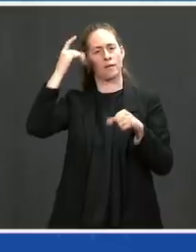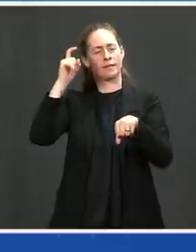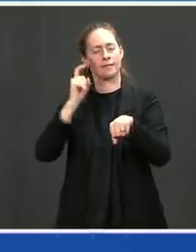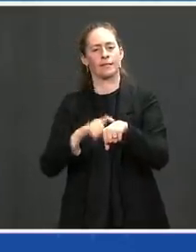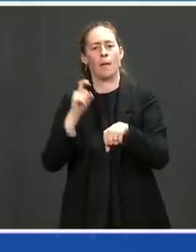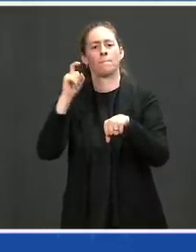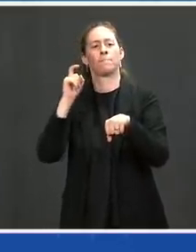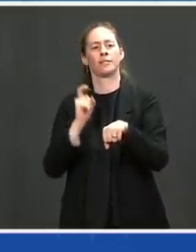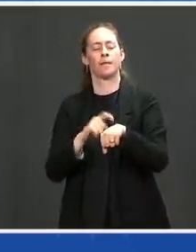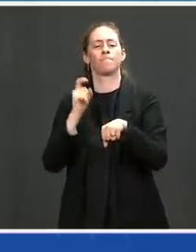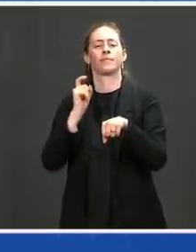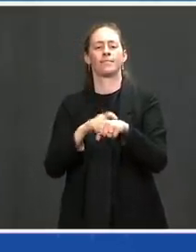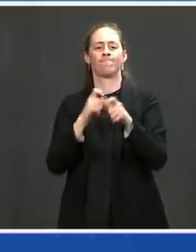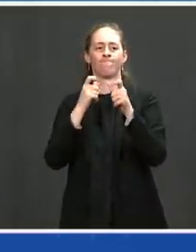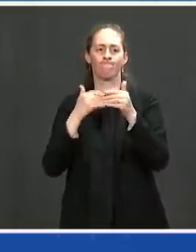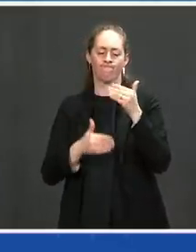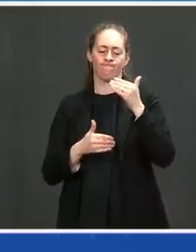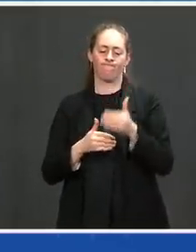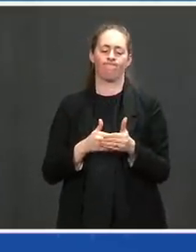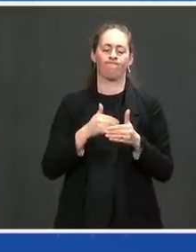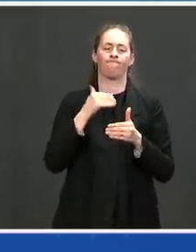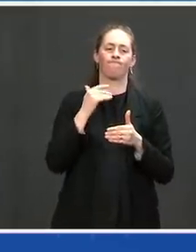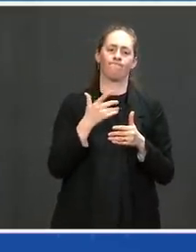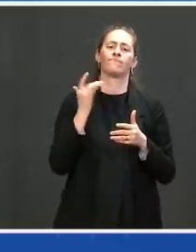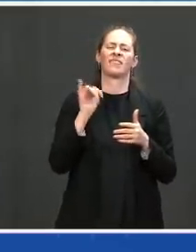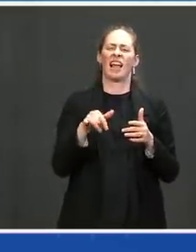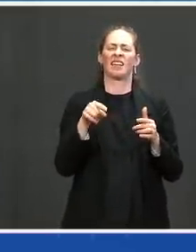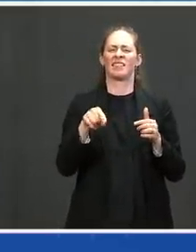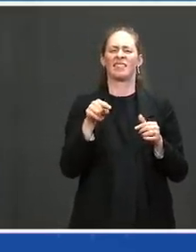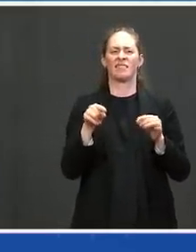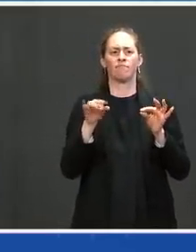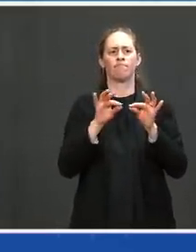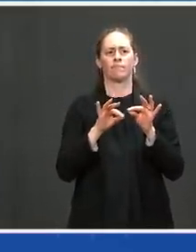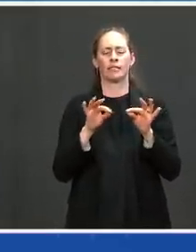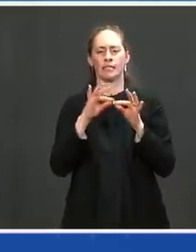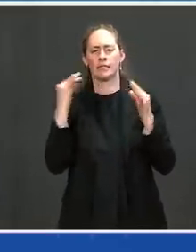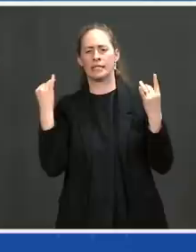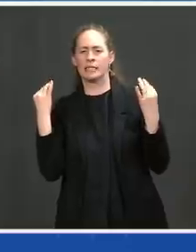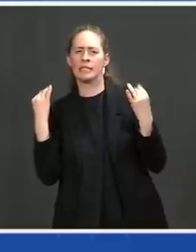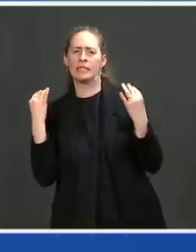order it, decide and prioritize what needs to be done.